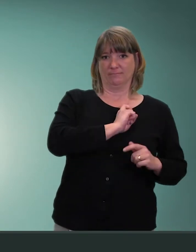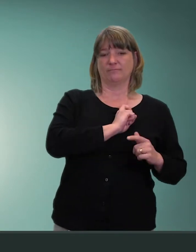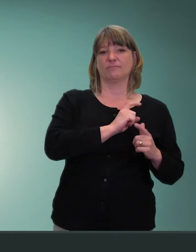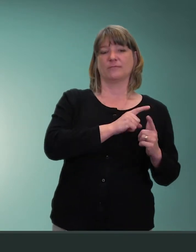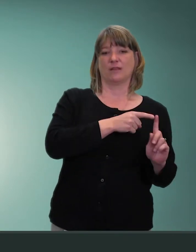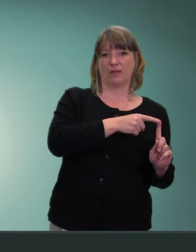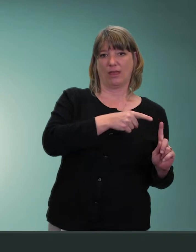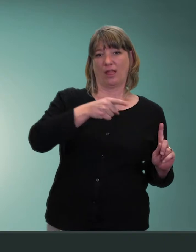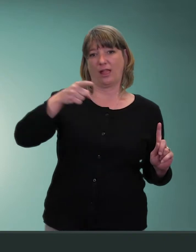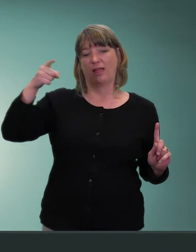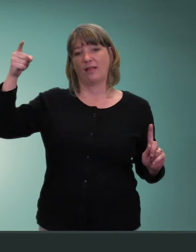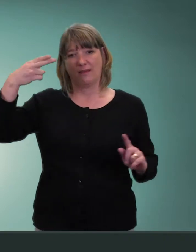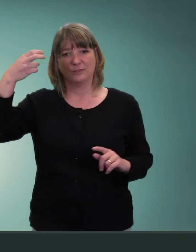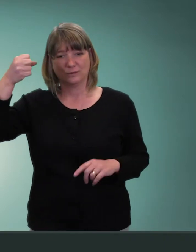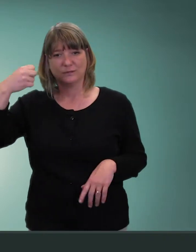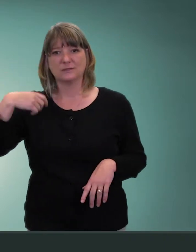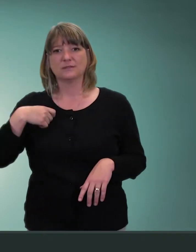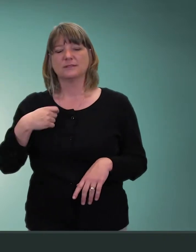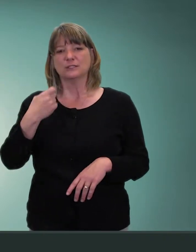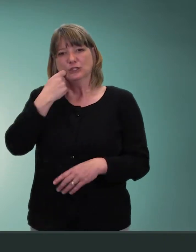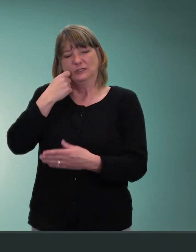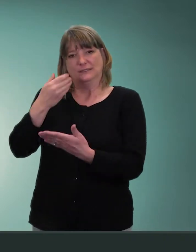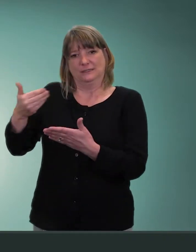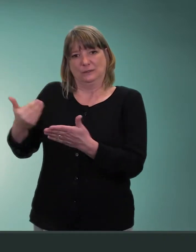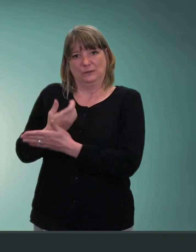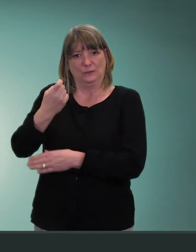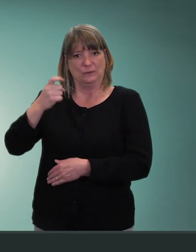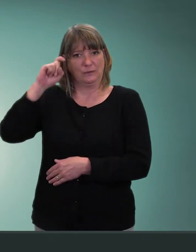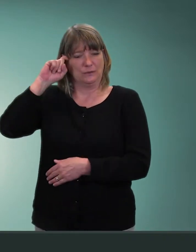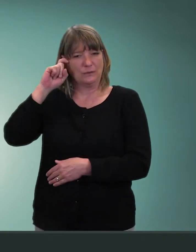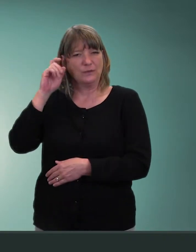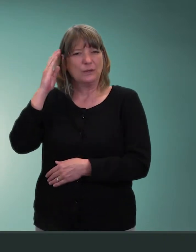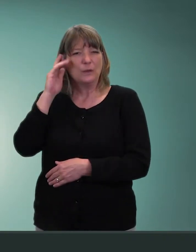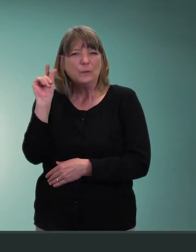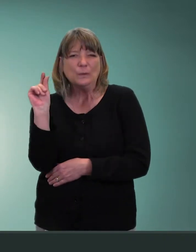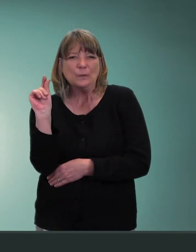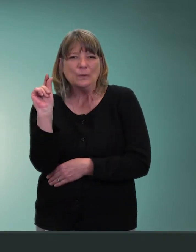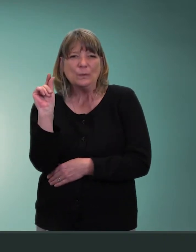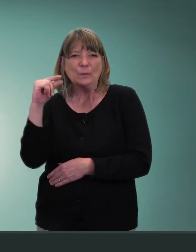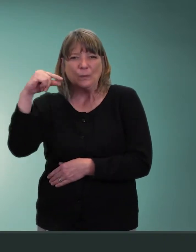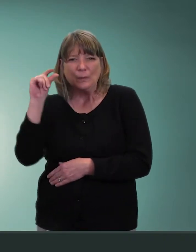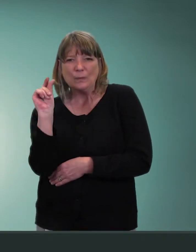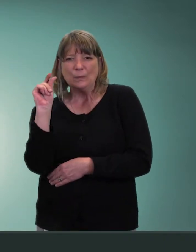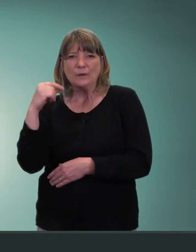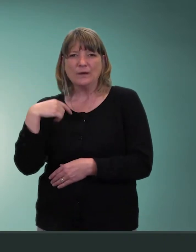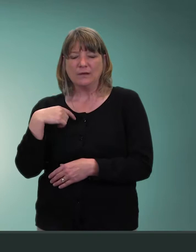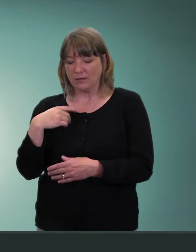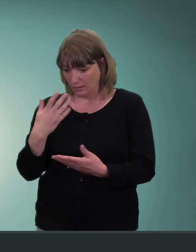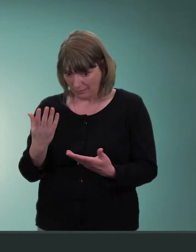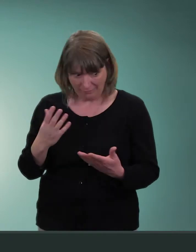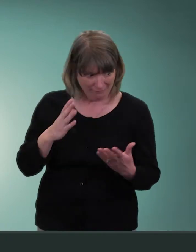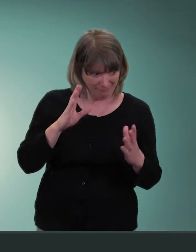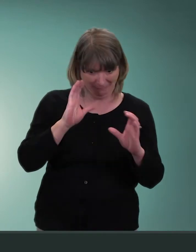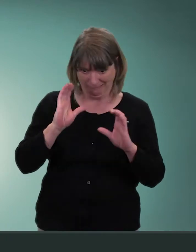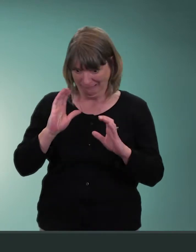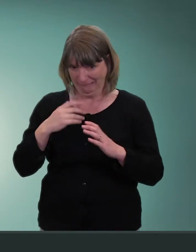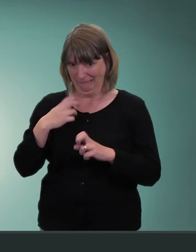and I've had them up through high school. I just got a brand new one, and it's one of the little, small ones, and it's really hard to keep track of it,